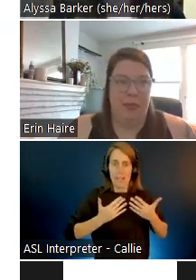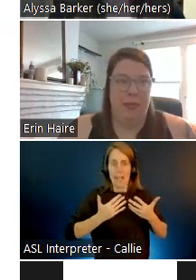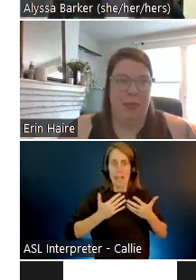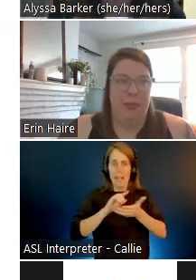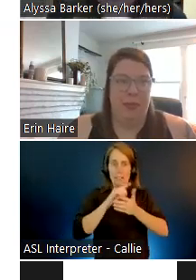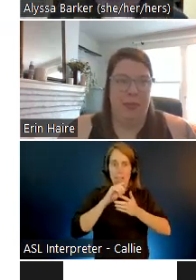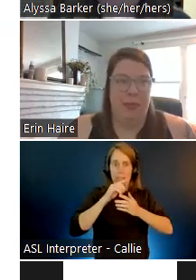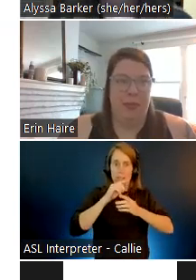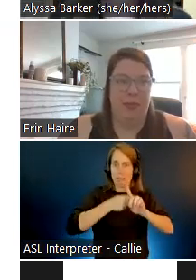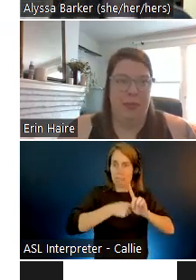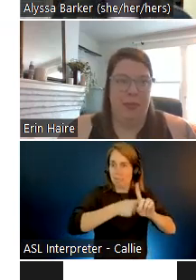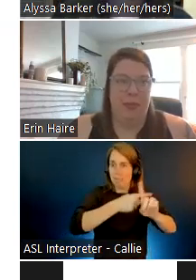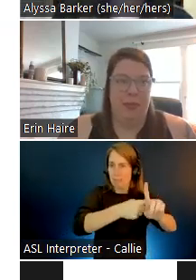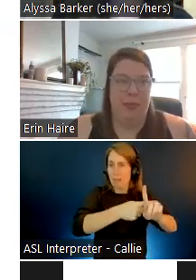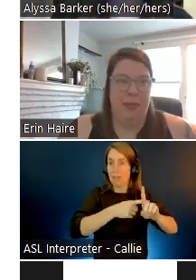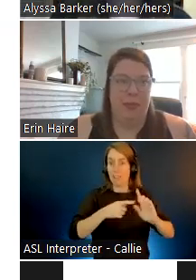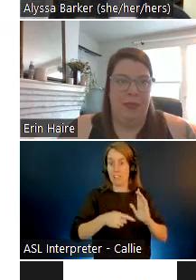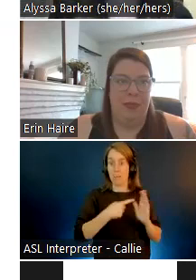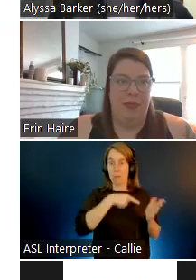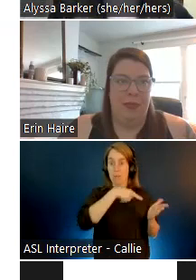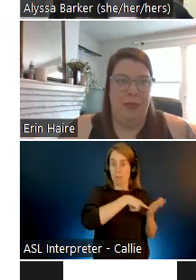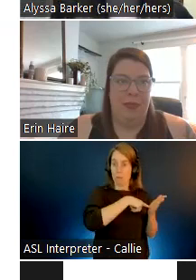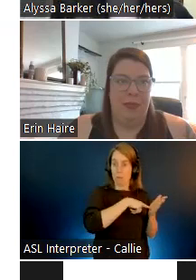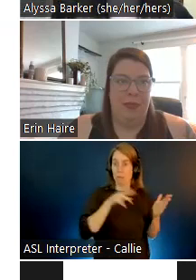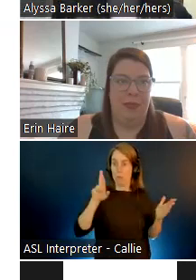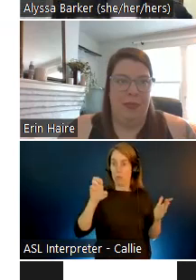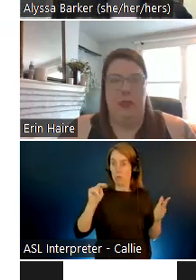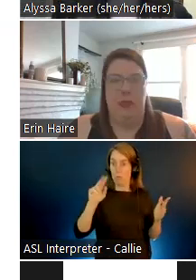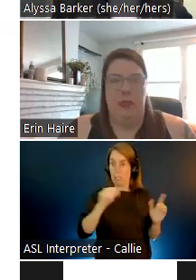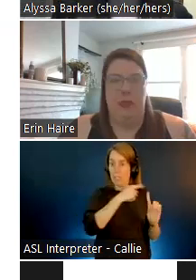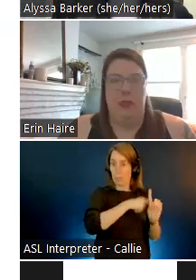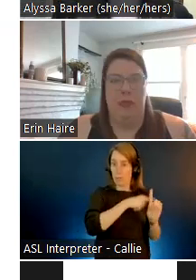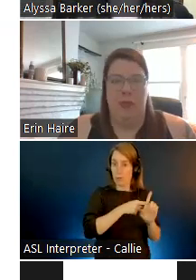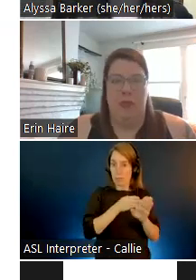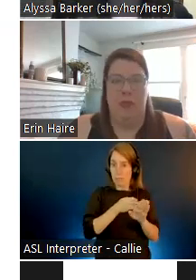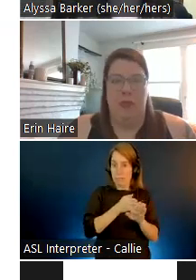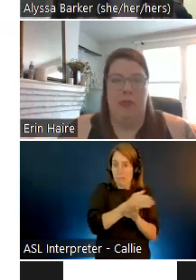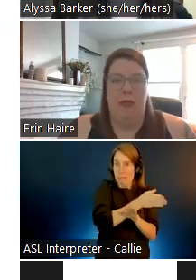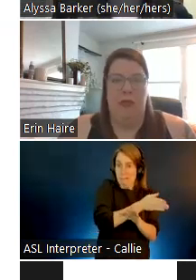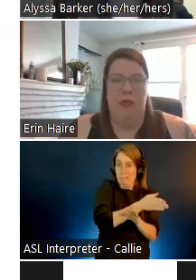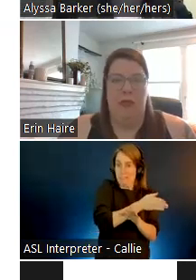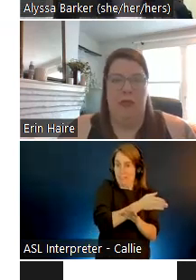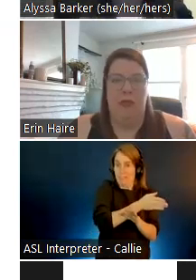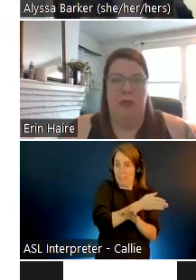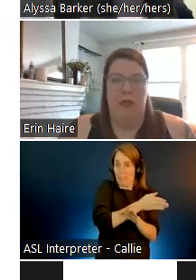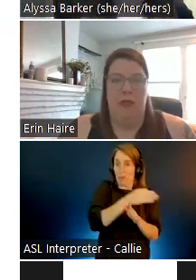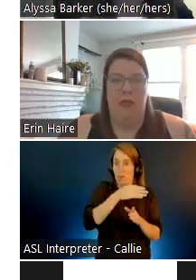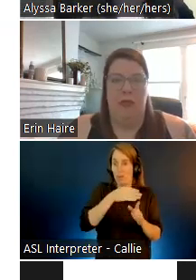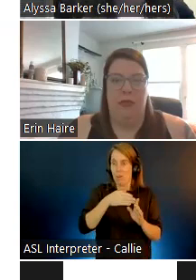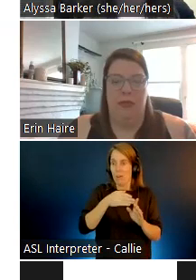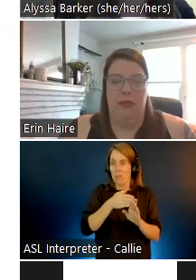due date on the rent comes a few days before the checks you know the disability checks due and you